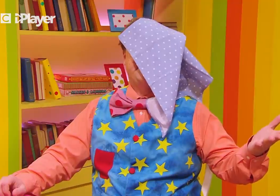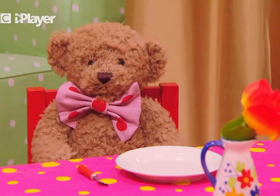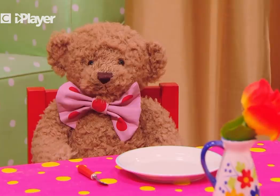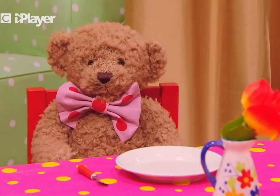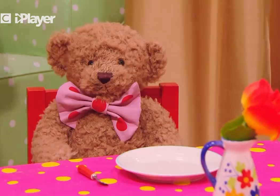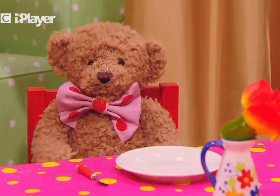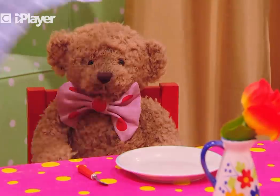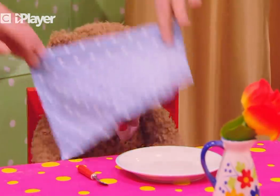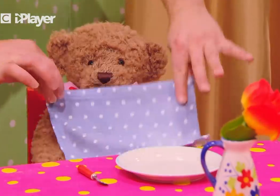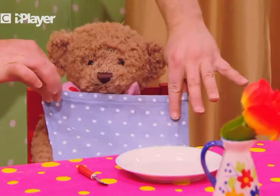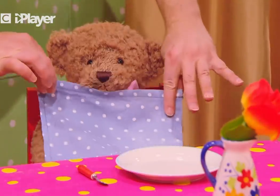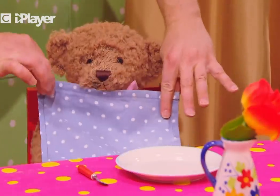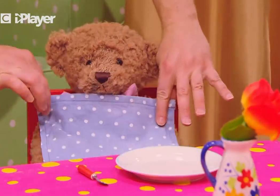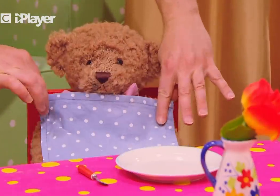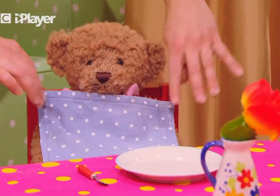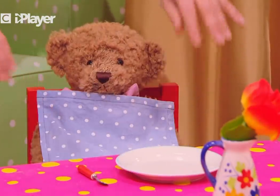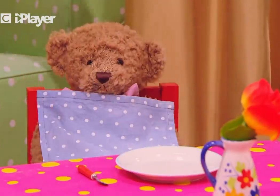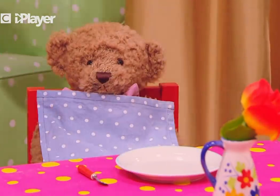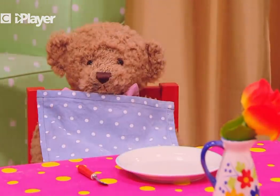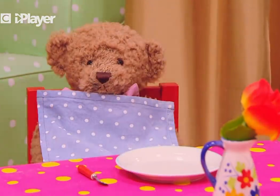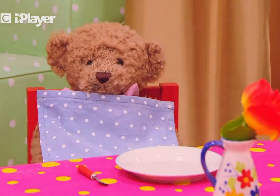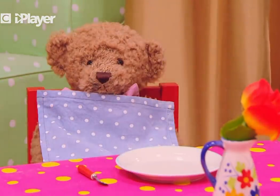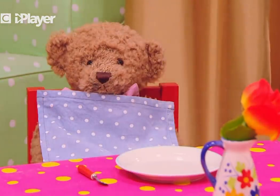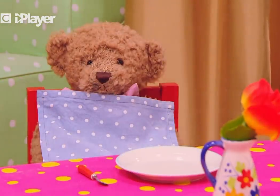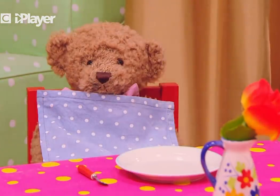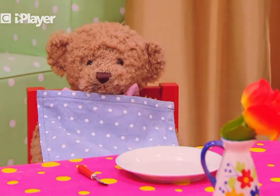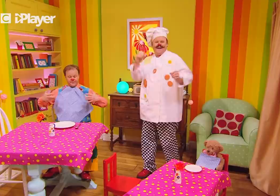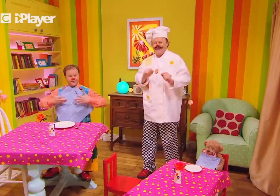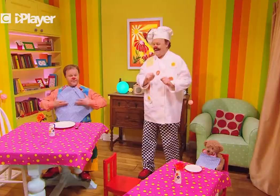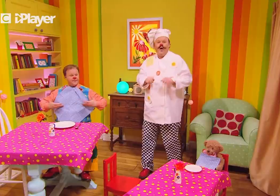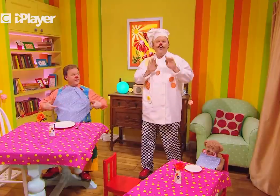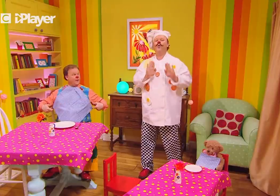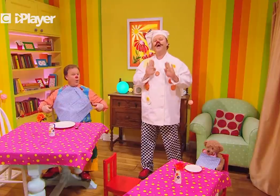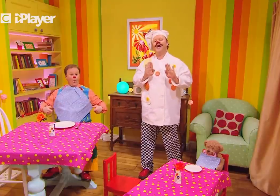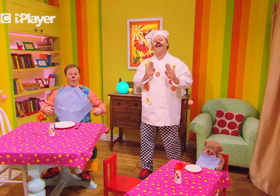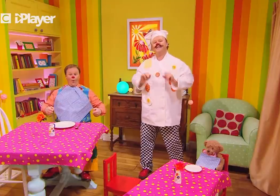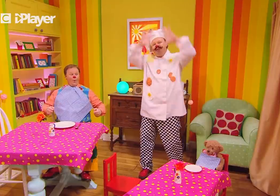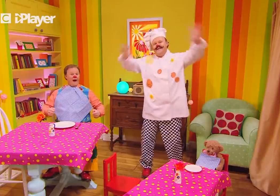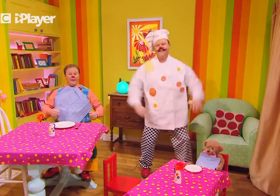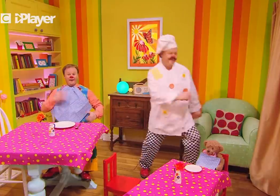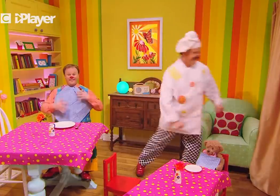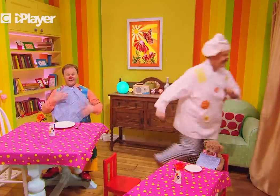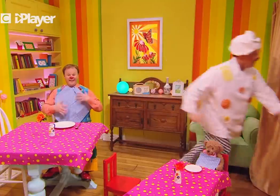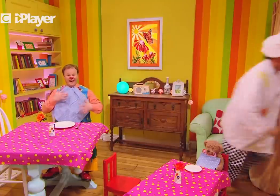and miss your tumble dad this is for you voila oh how exciting